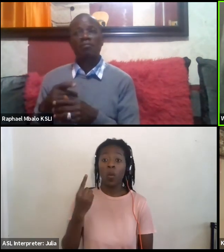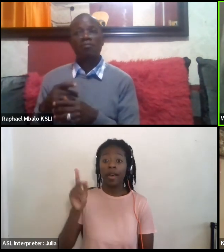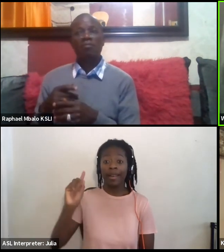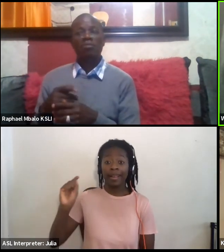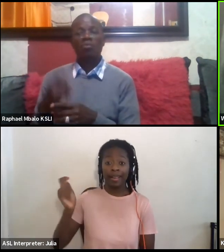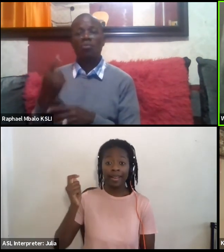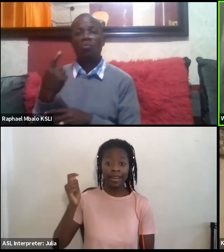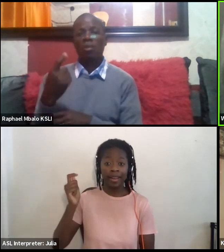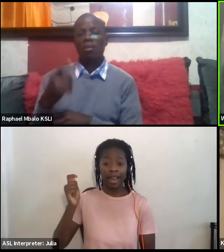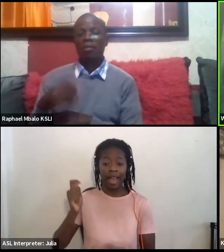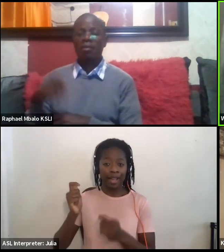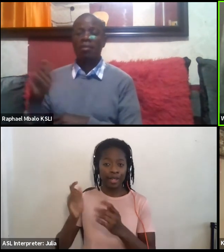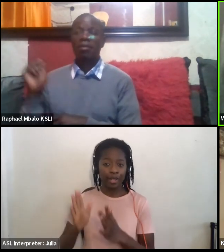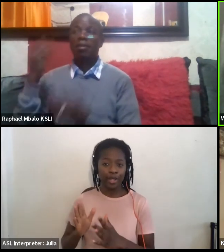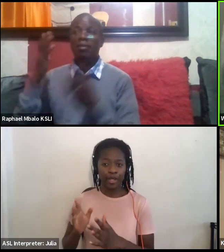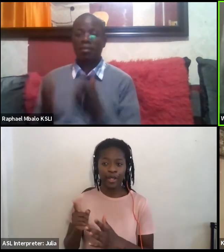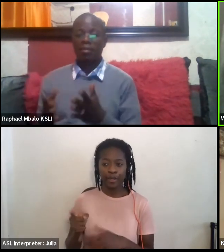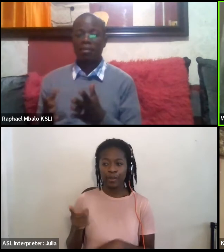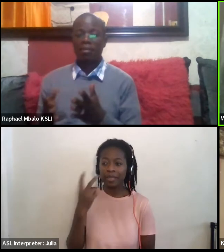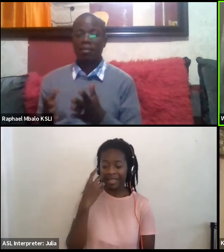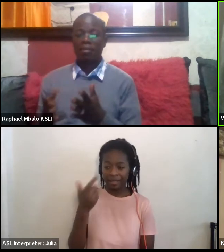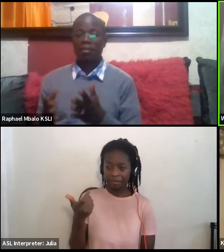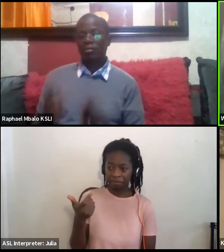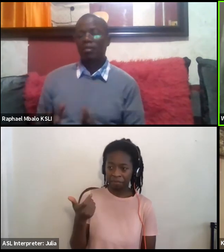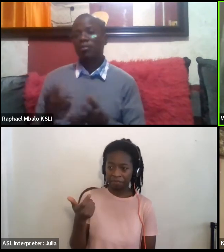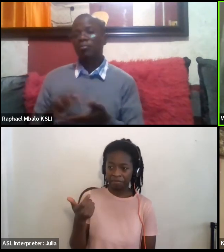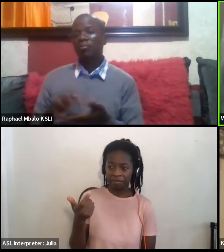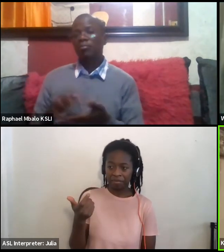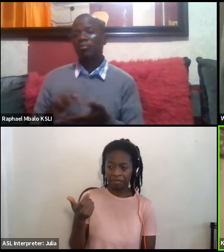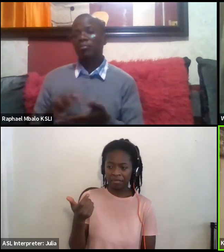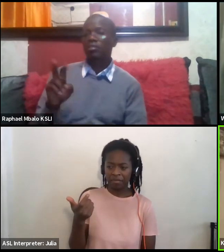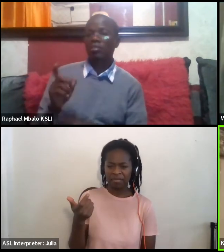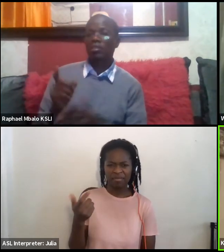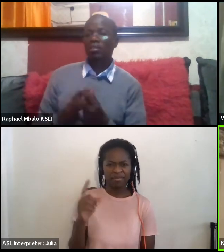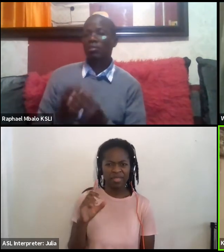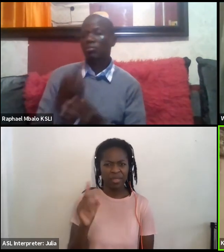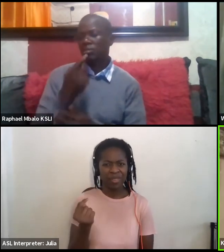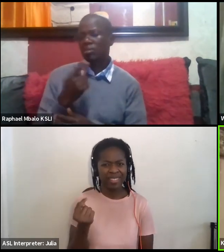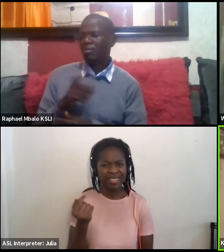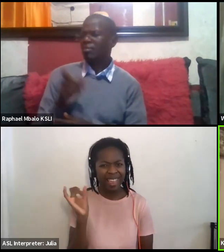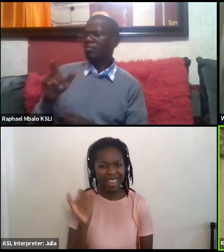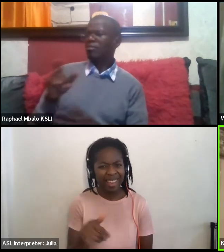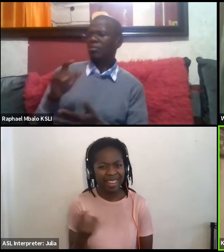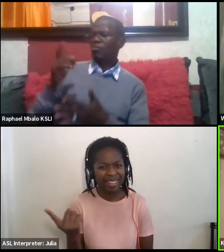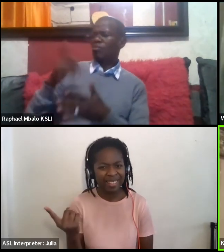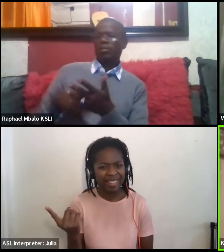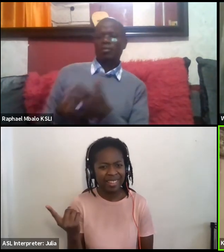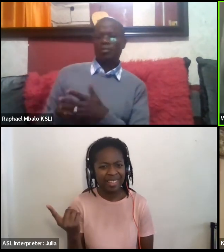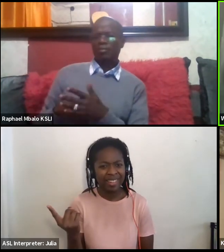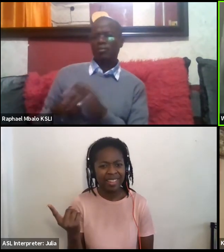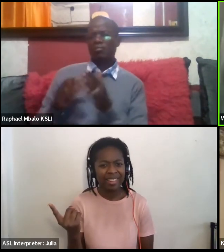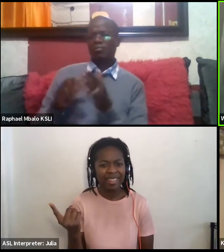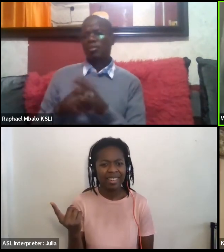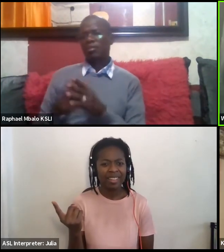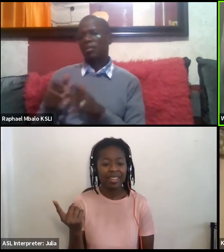you see it and you're just like, "What was that?" Like, we have really brilliant actors